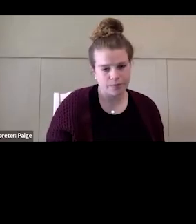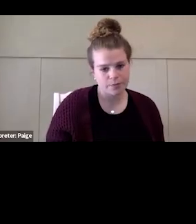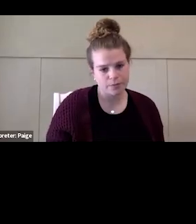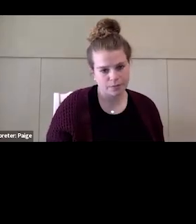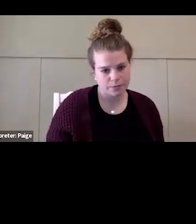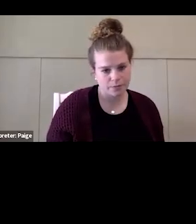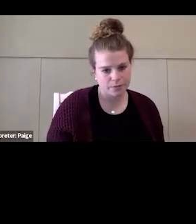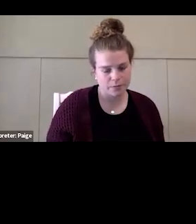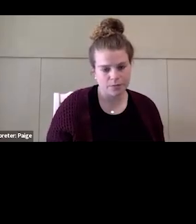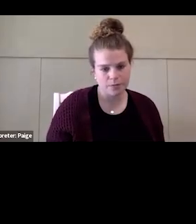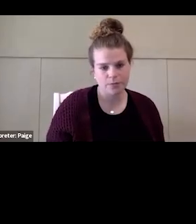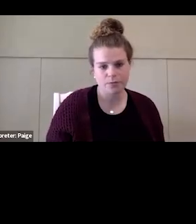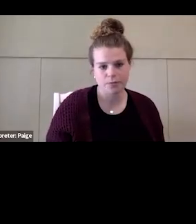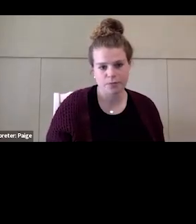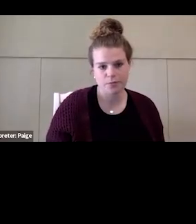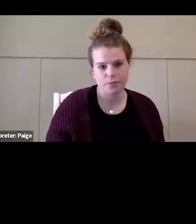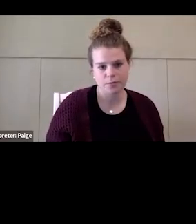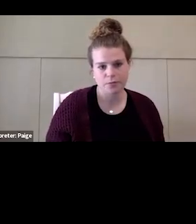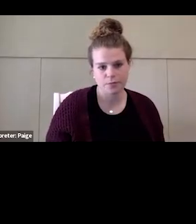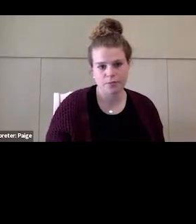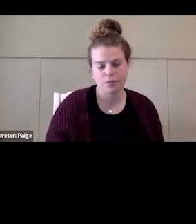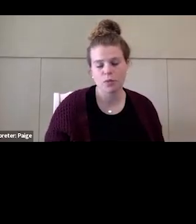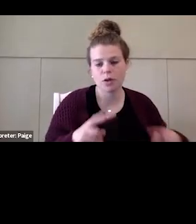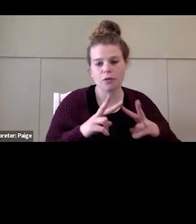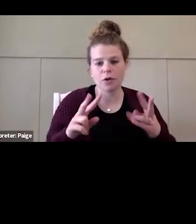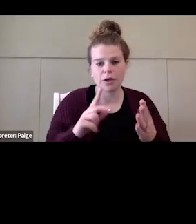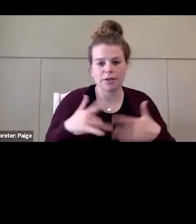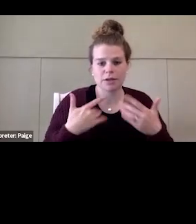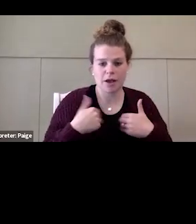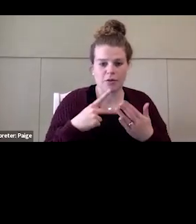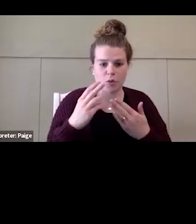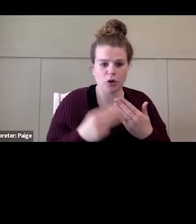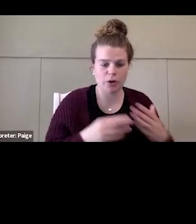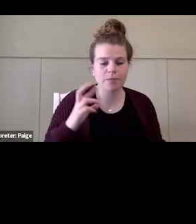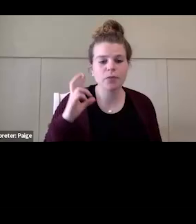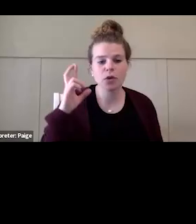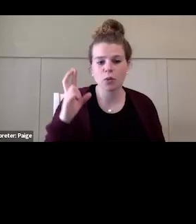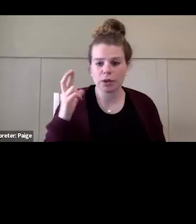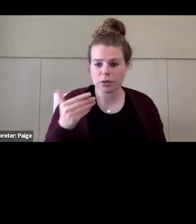The reason for this was really to bring a clinical lens to the 911 Center